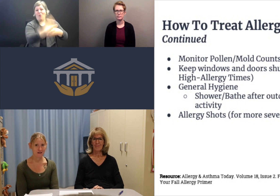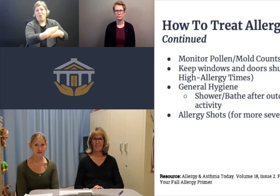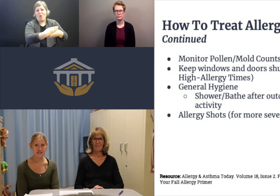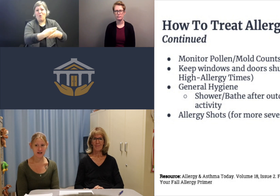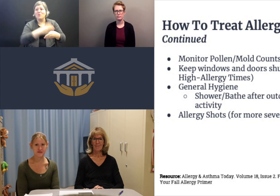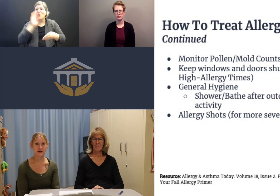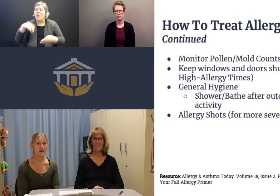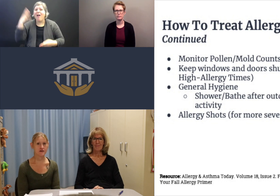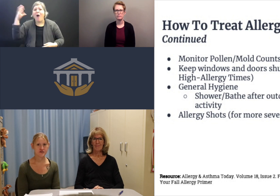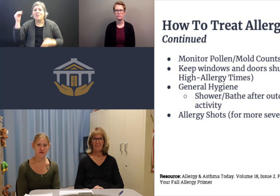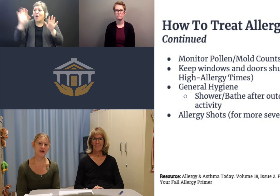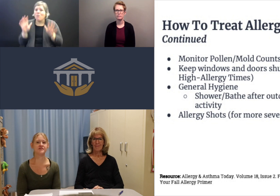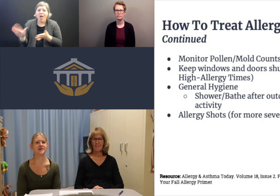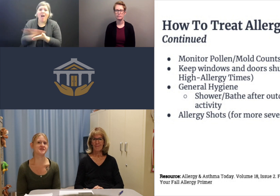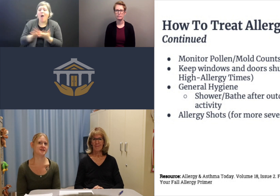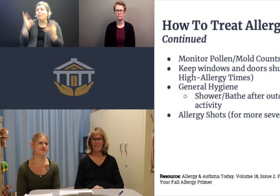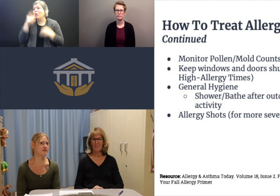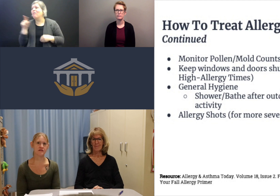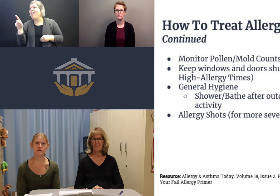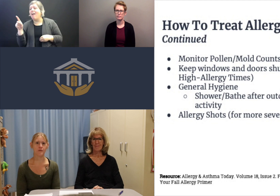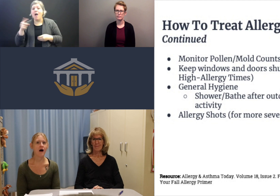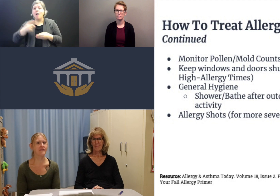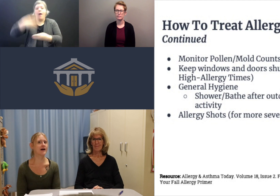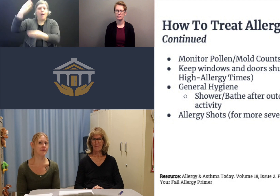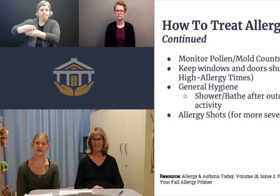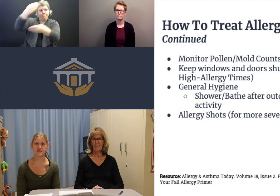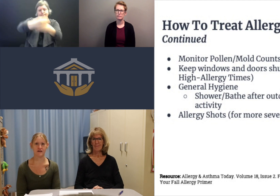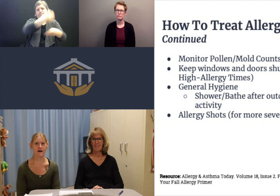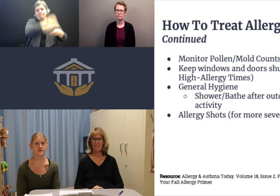allergy times you're just going to have dust and, you know, the pollen coming into your house which